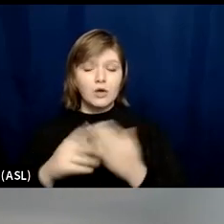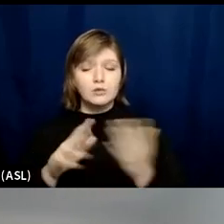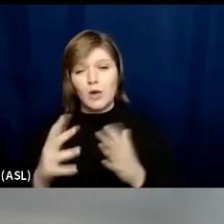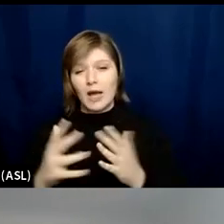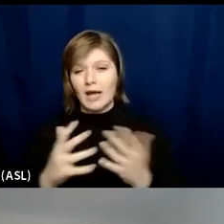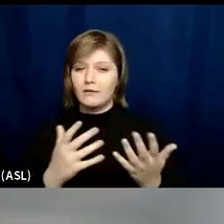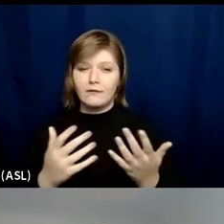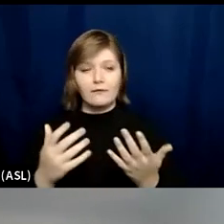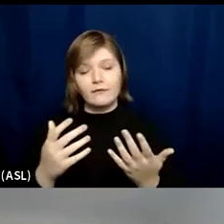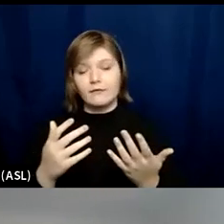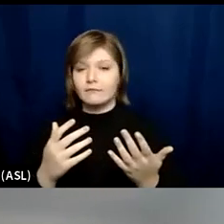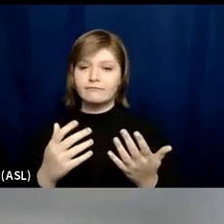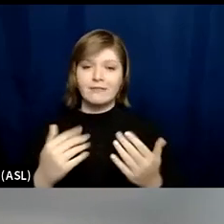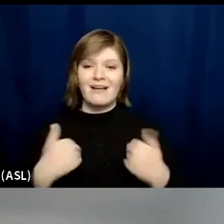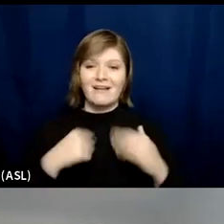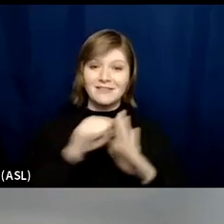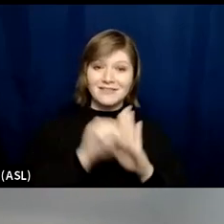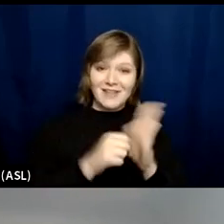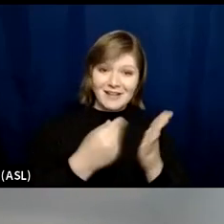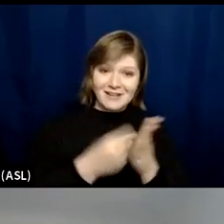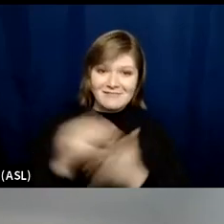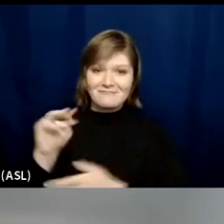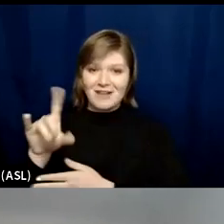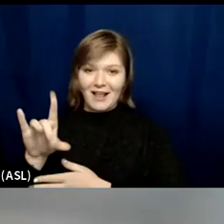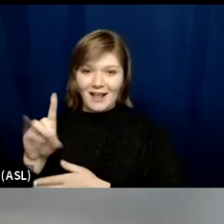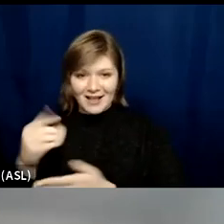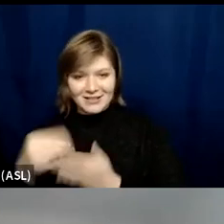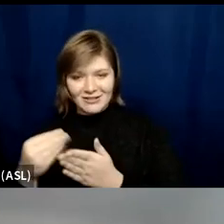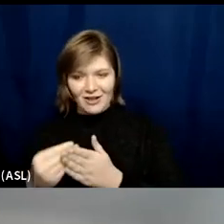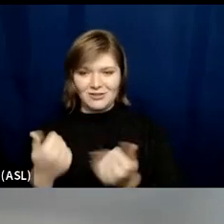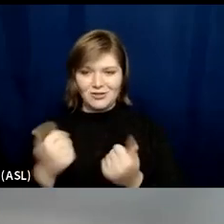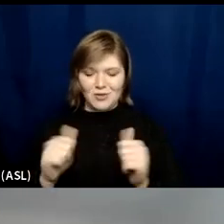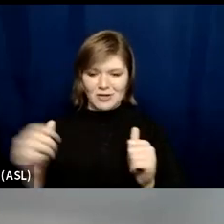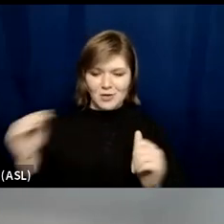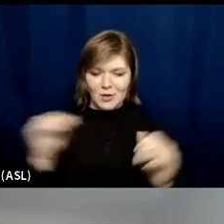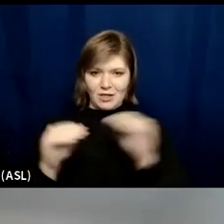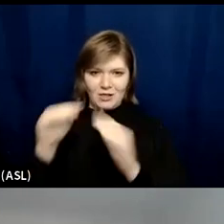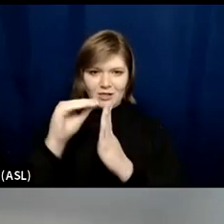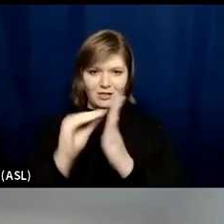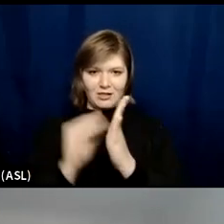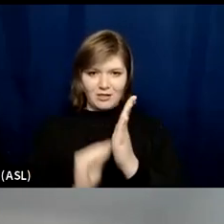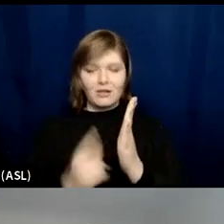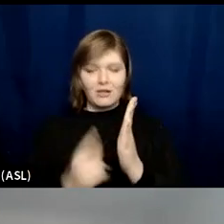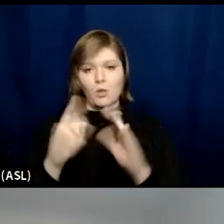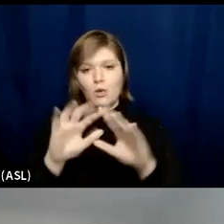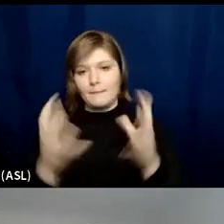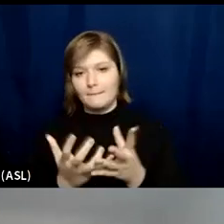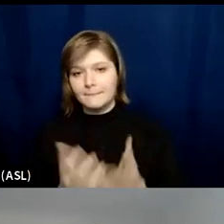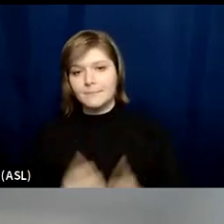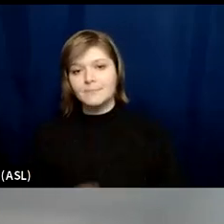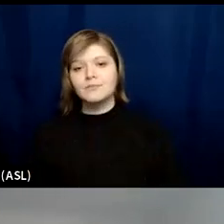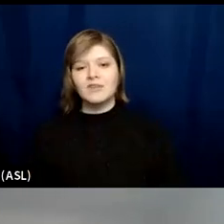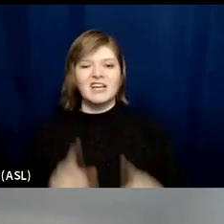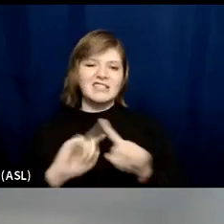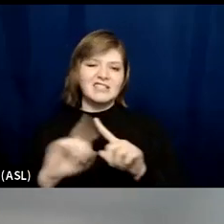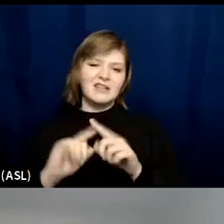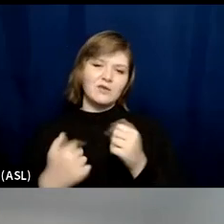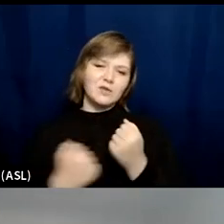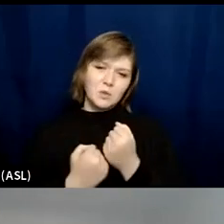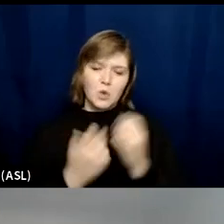Through the program we are going to be funding both the housing and a good chunk of the support services.